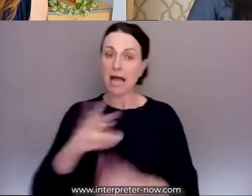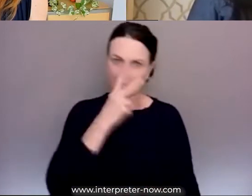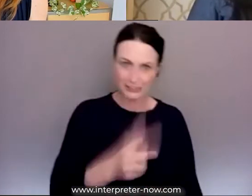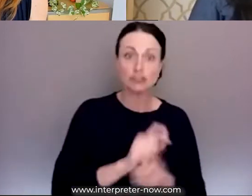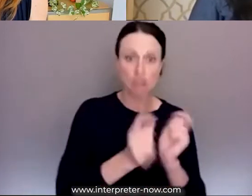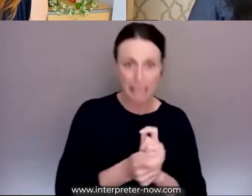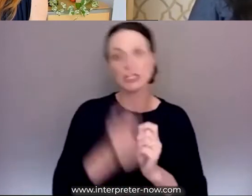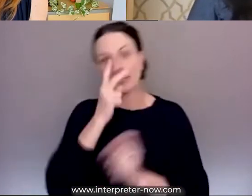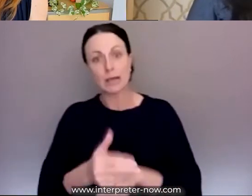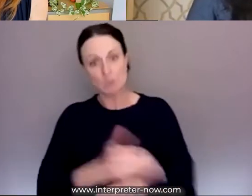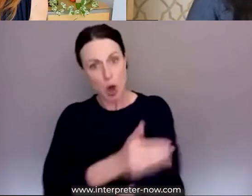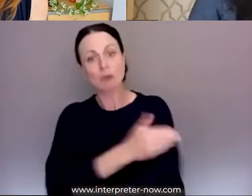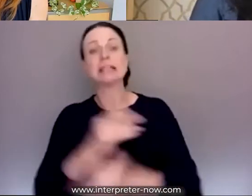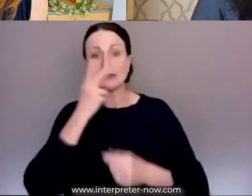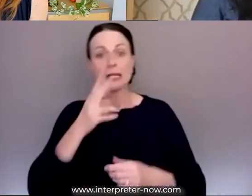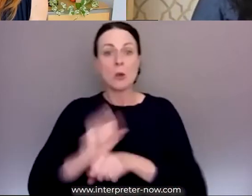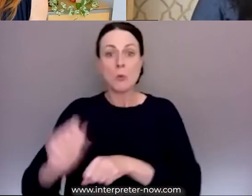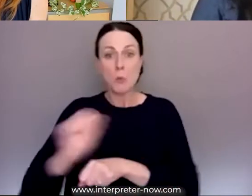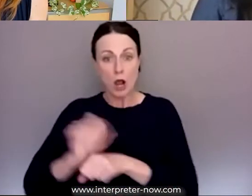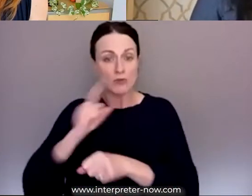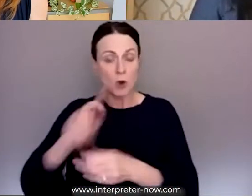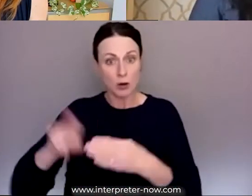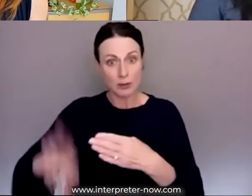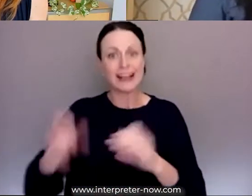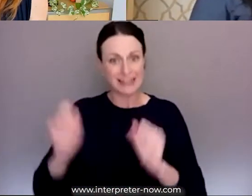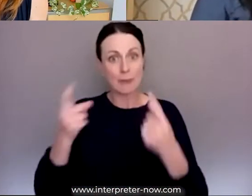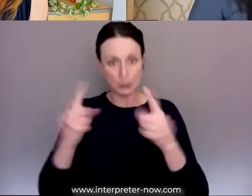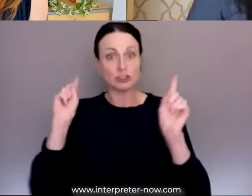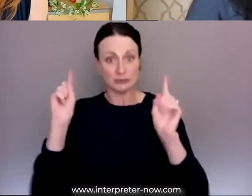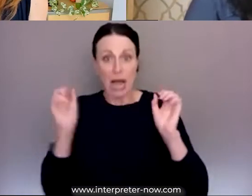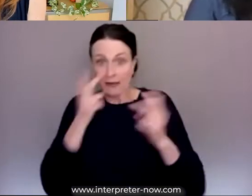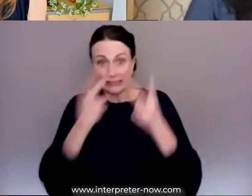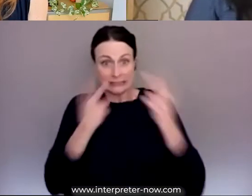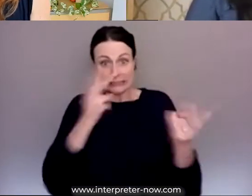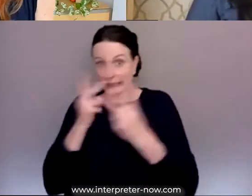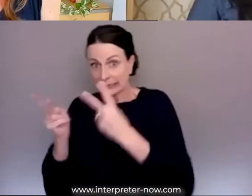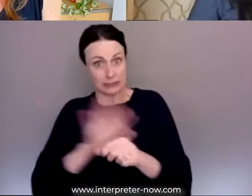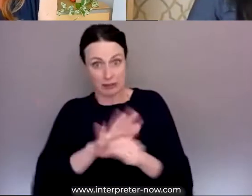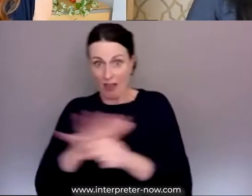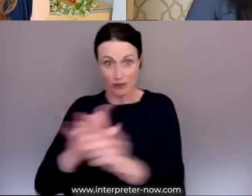I've seen that if you work for an outcome, it can be achieved. I've seen enough things change in my lifetime to believe it.